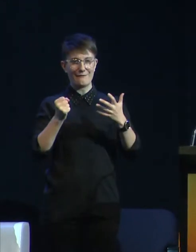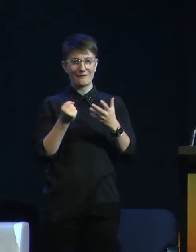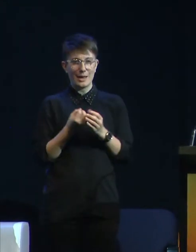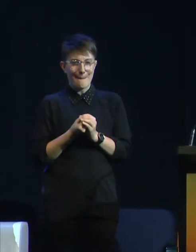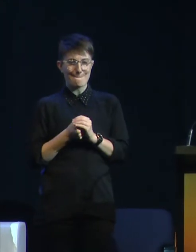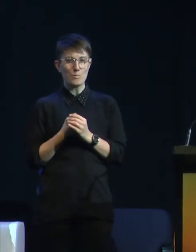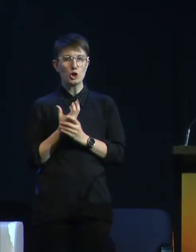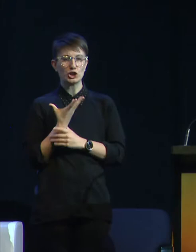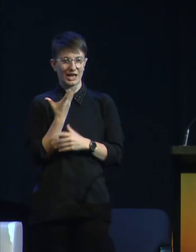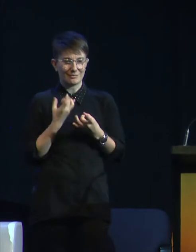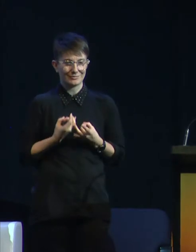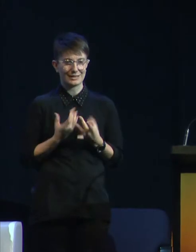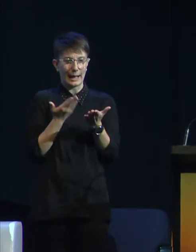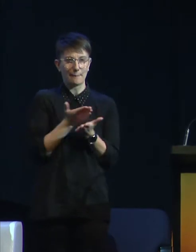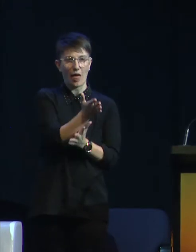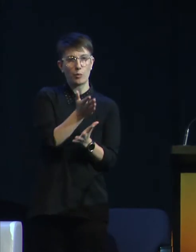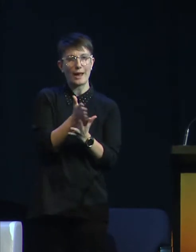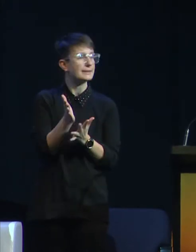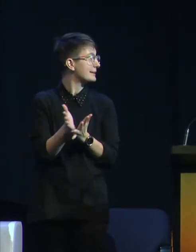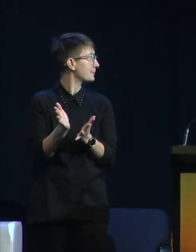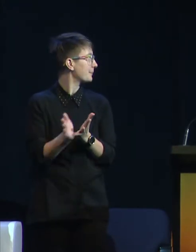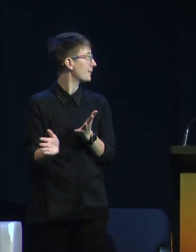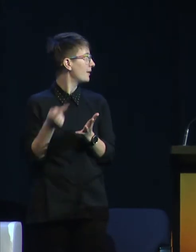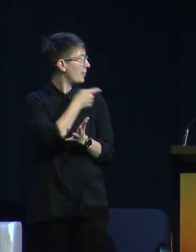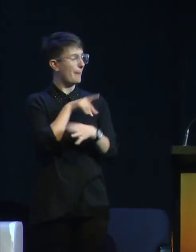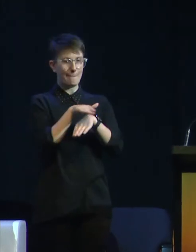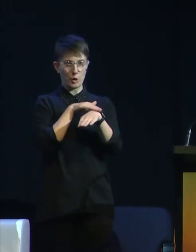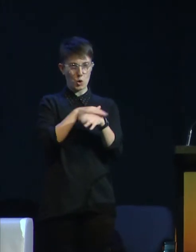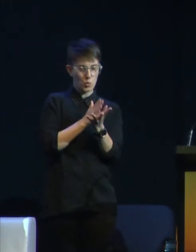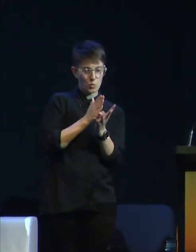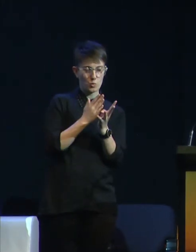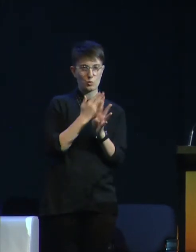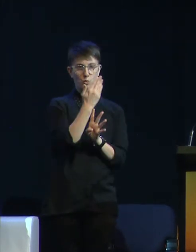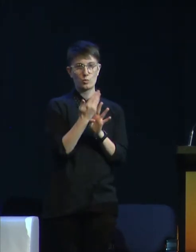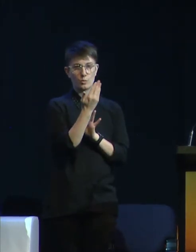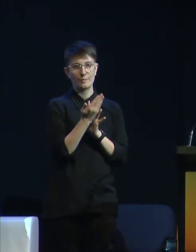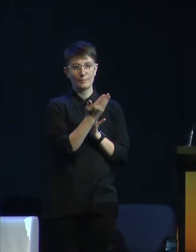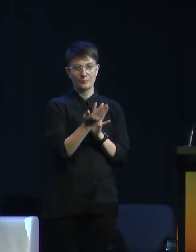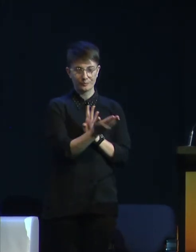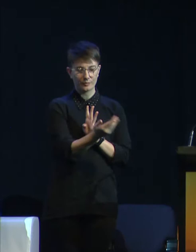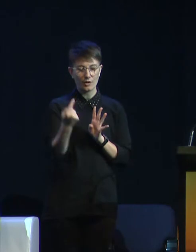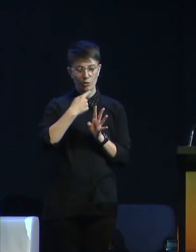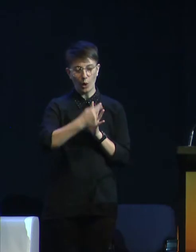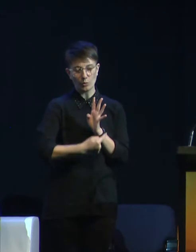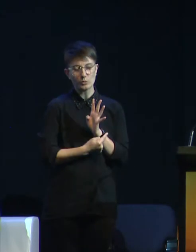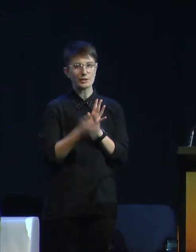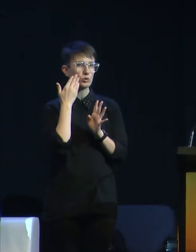shaded blue lines. These are the pathways for us to get to our vision and they represent